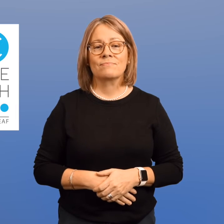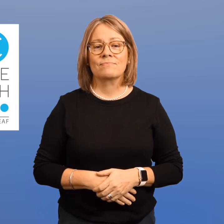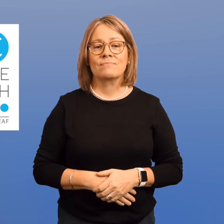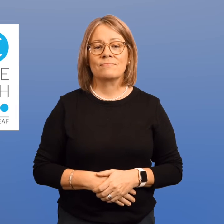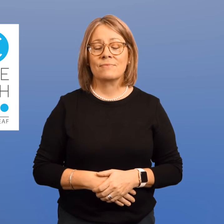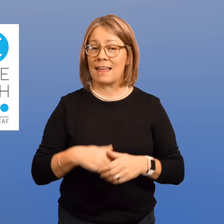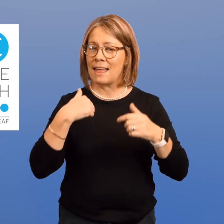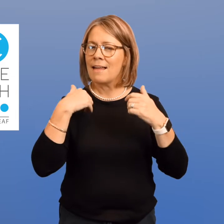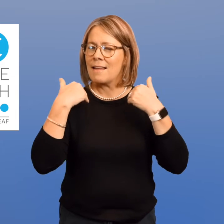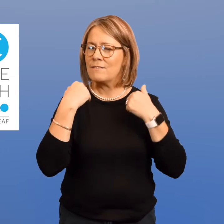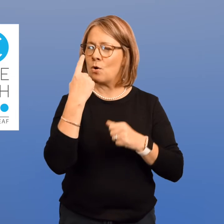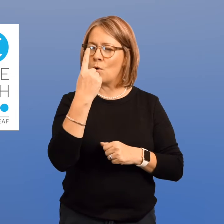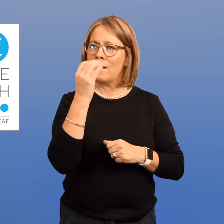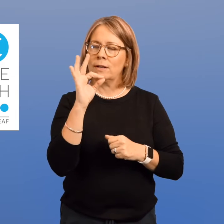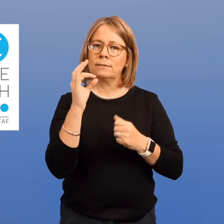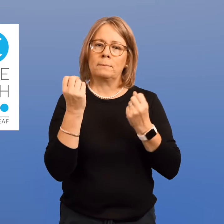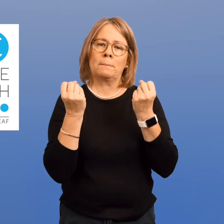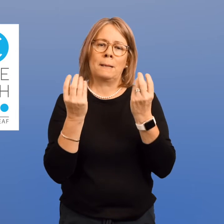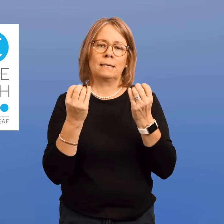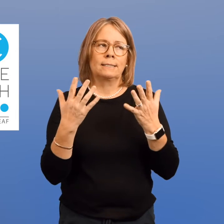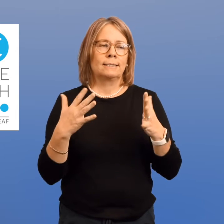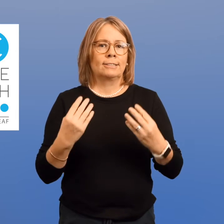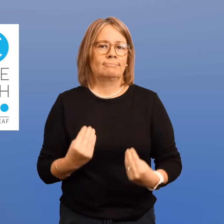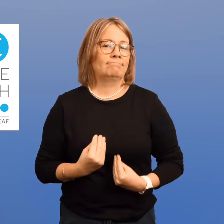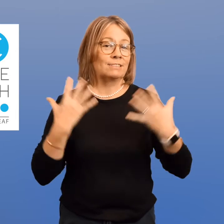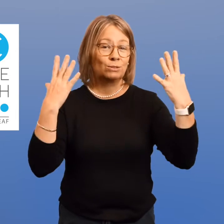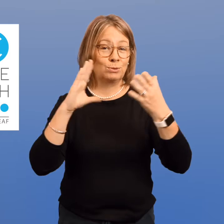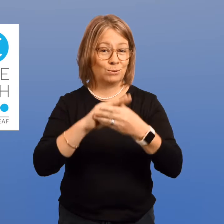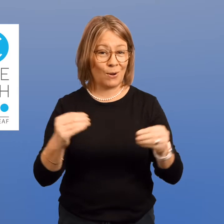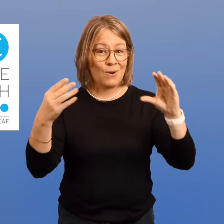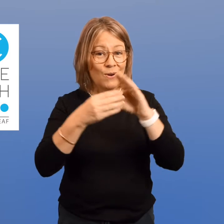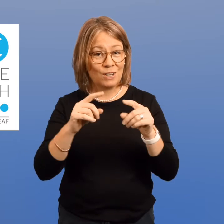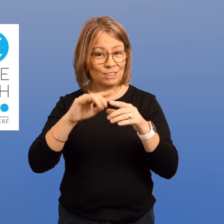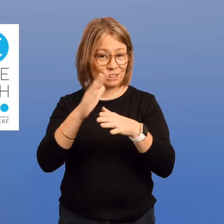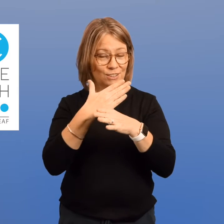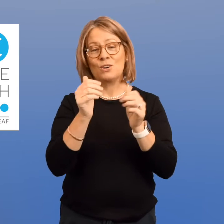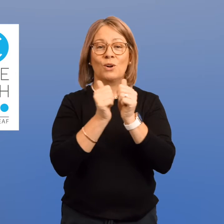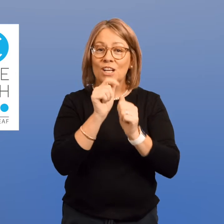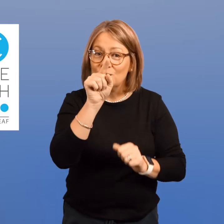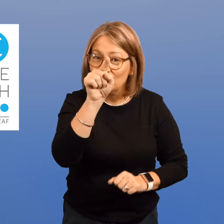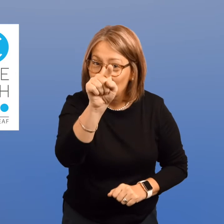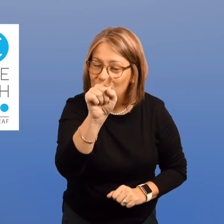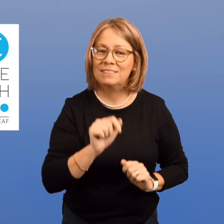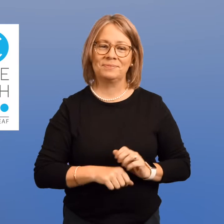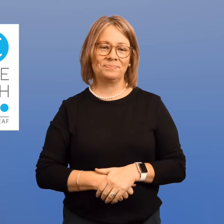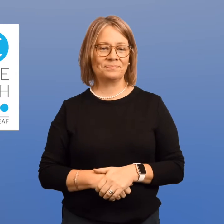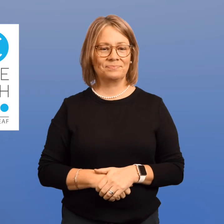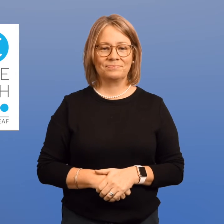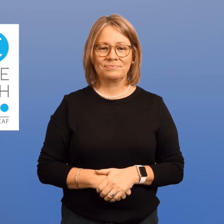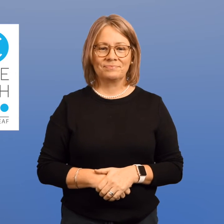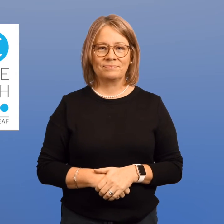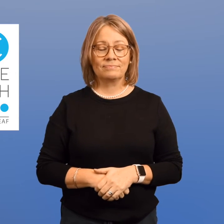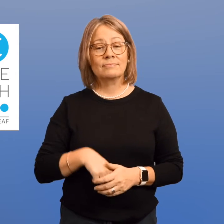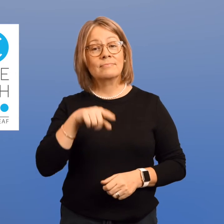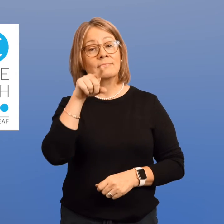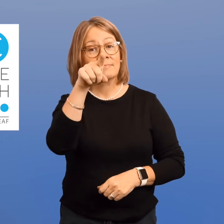And we have one of the many inspiring stories to share with you.